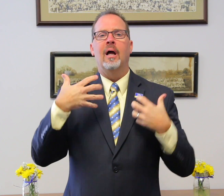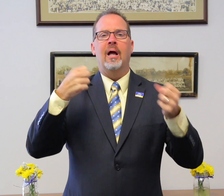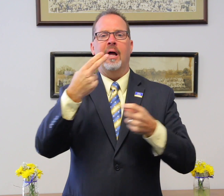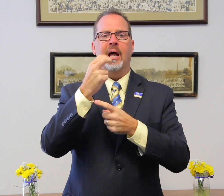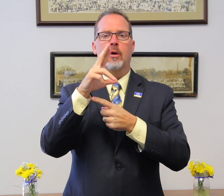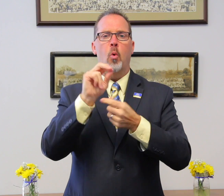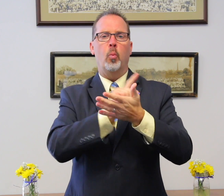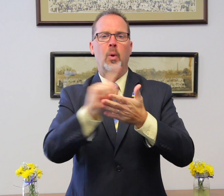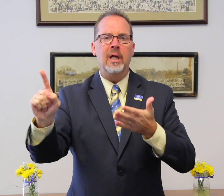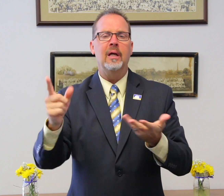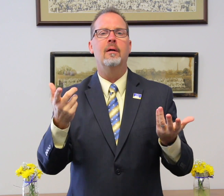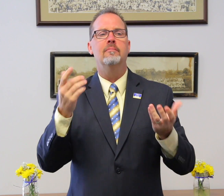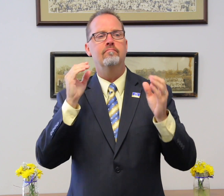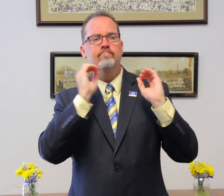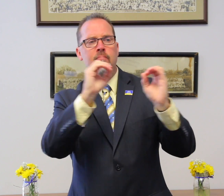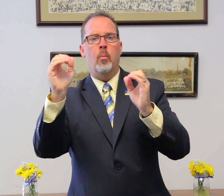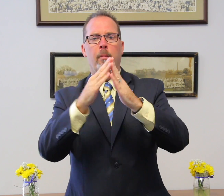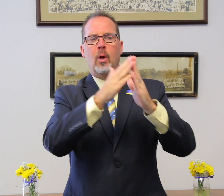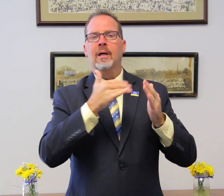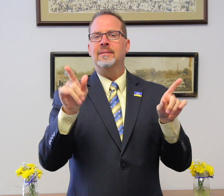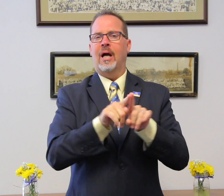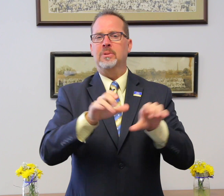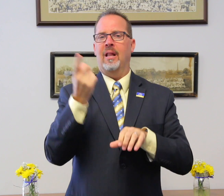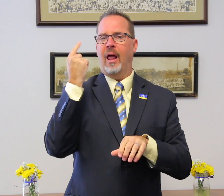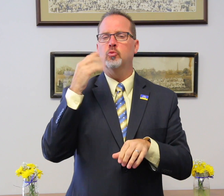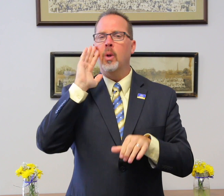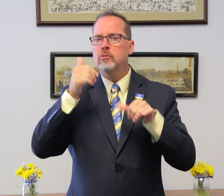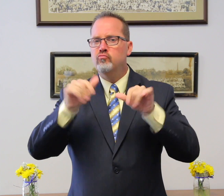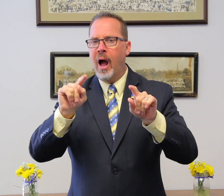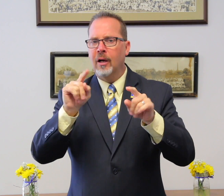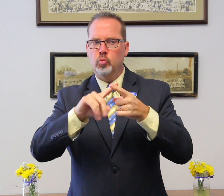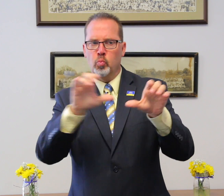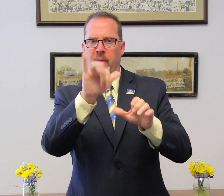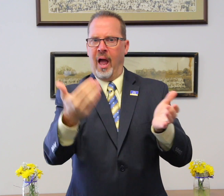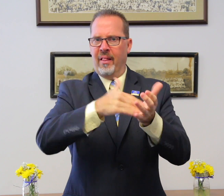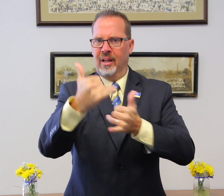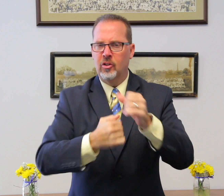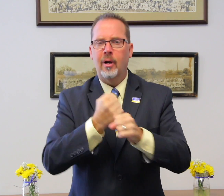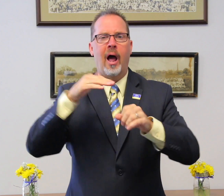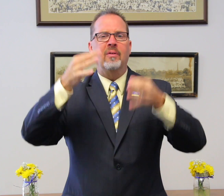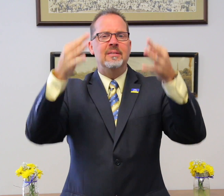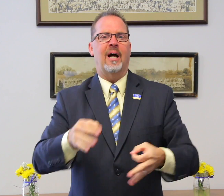coming up including Heroes Week which I wanted to mention because we did the same event last year. We are trying to make this an annual event as well. We